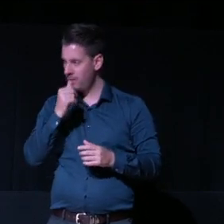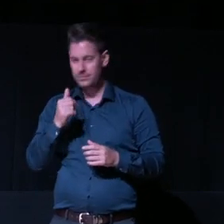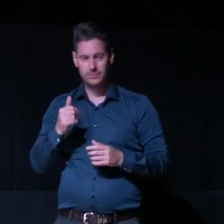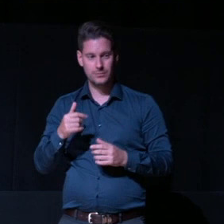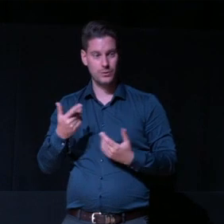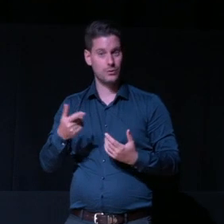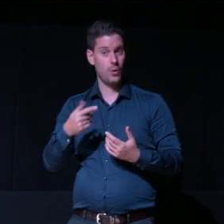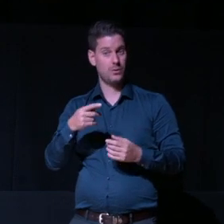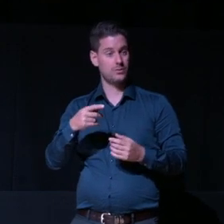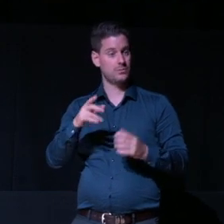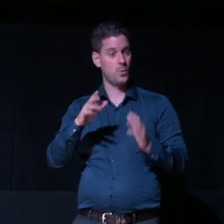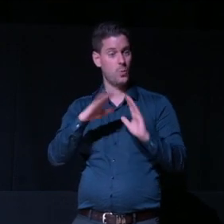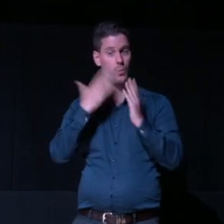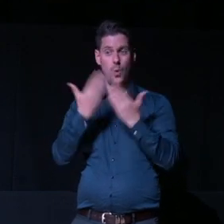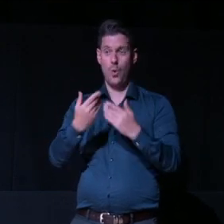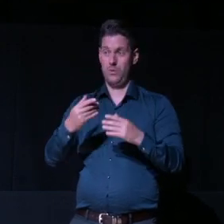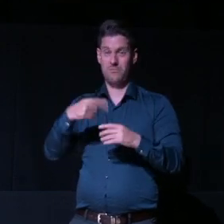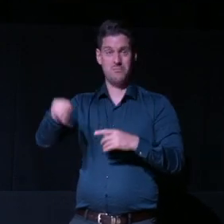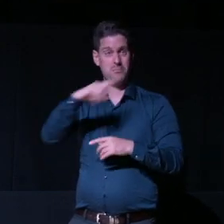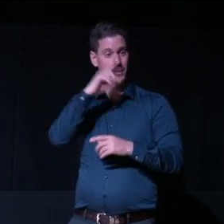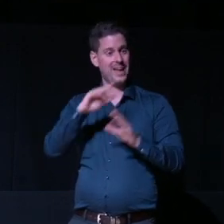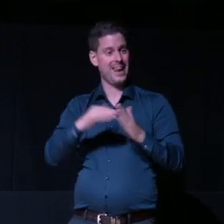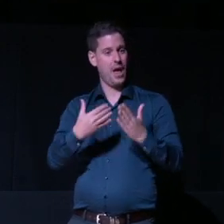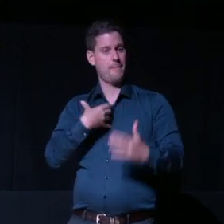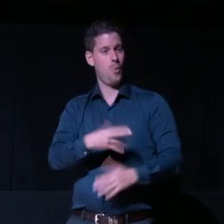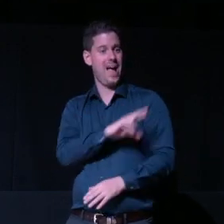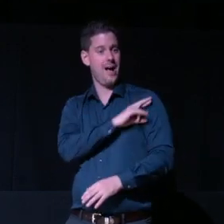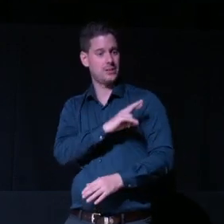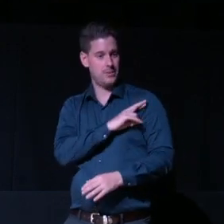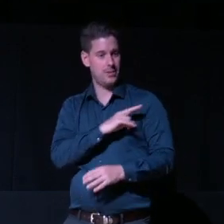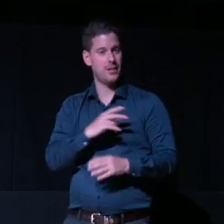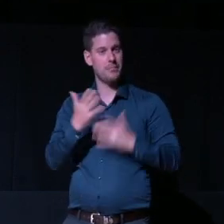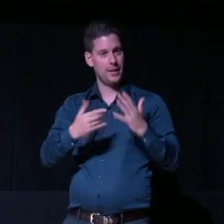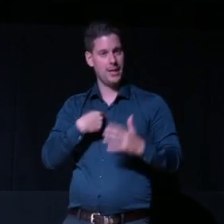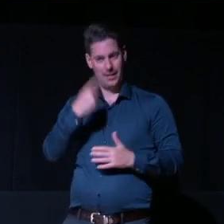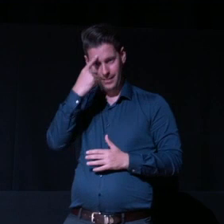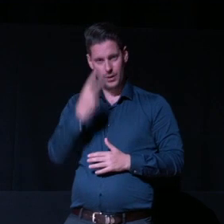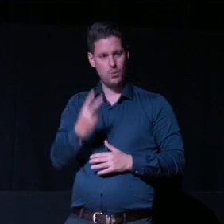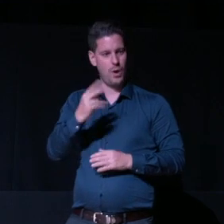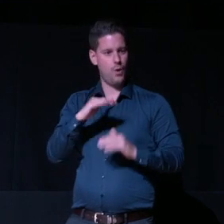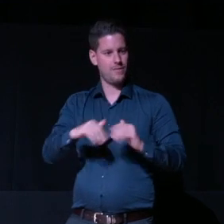accountable in the public sphere made some people think twice about things that they've done or